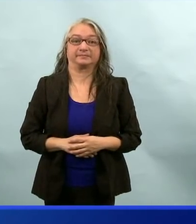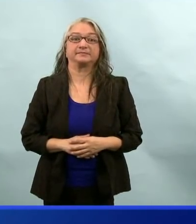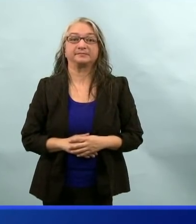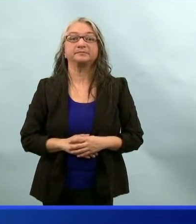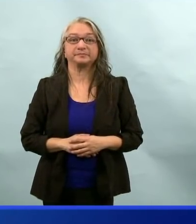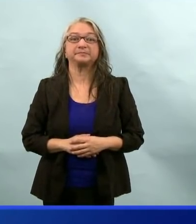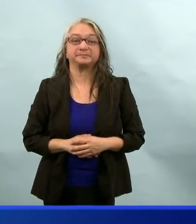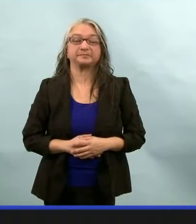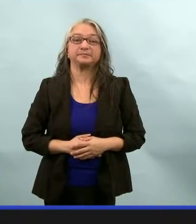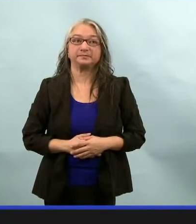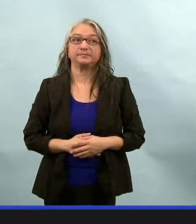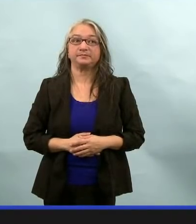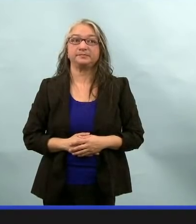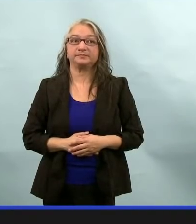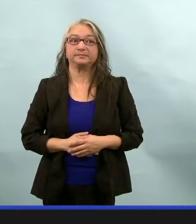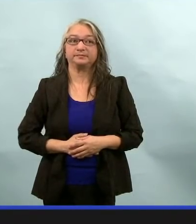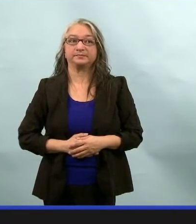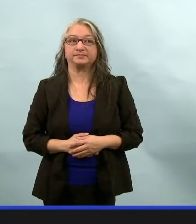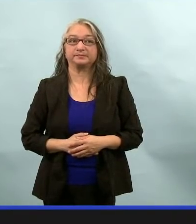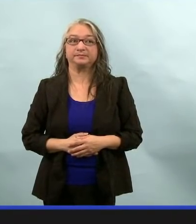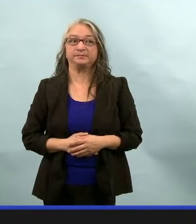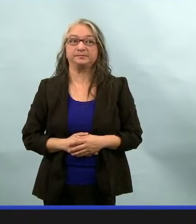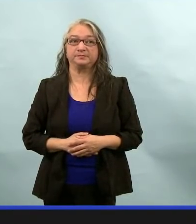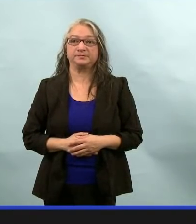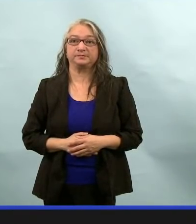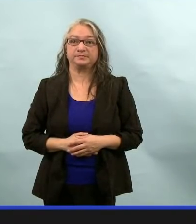we have time for just a couple of extra questions